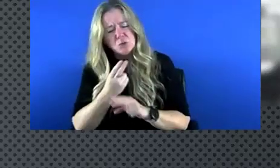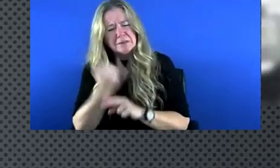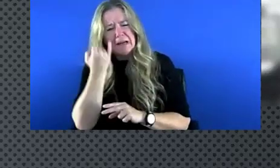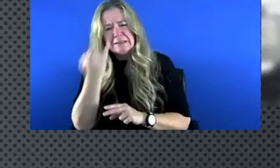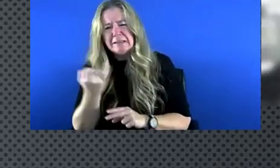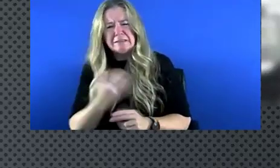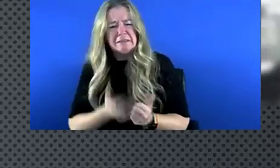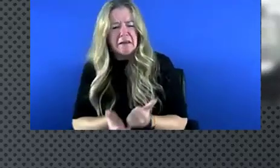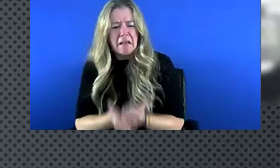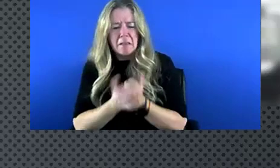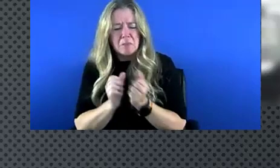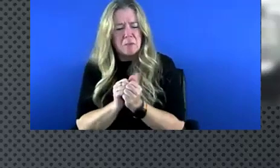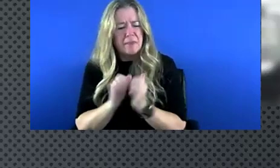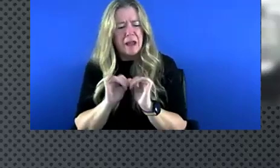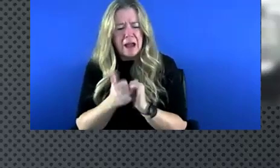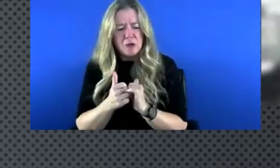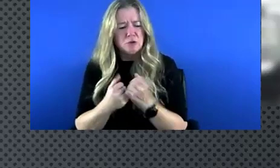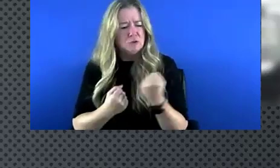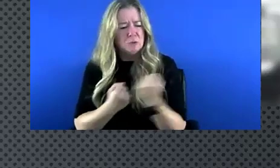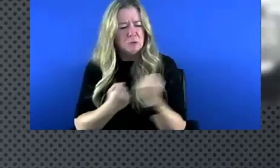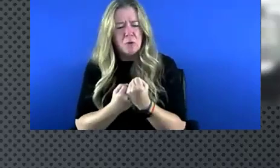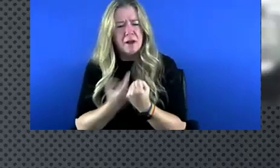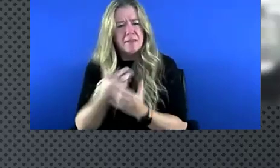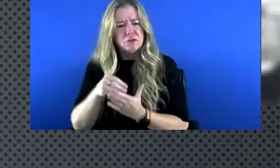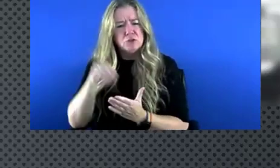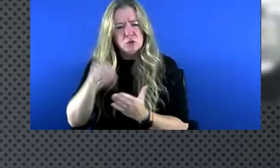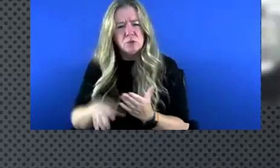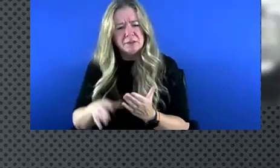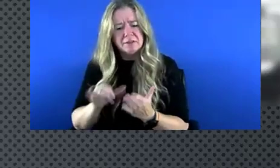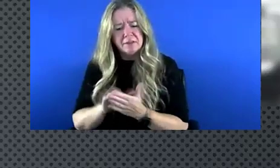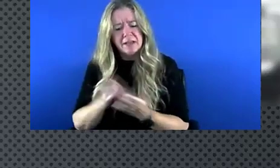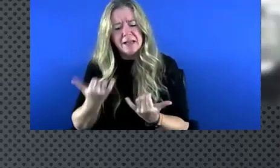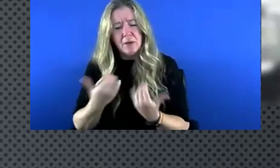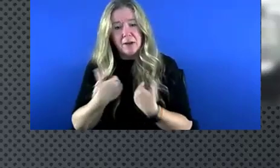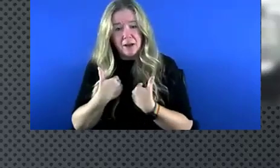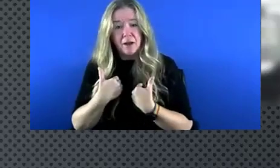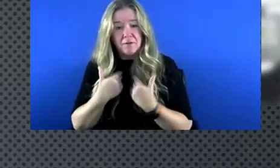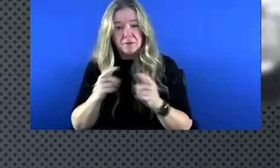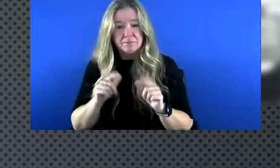on how to support these students that I now have.